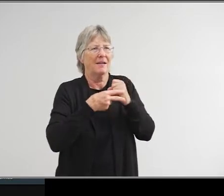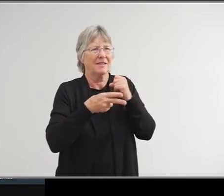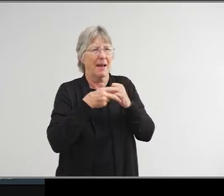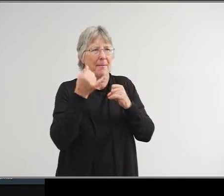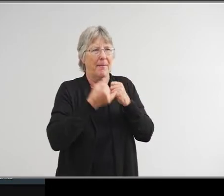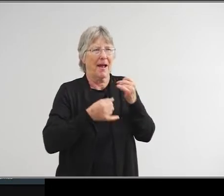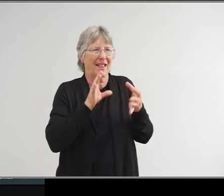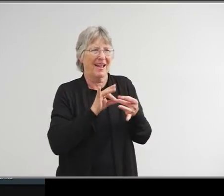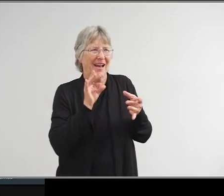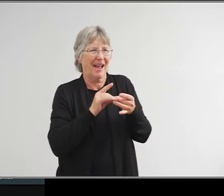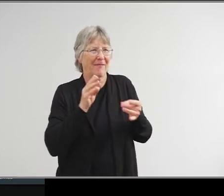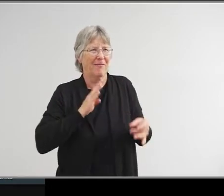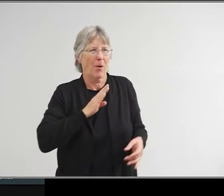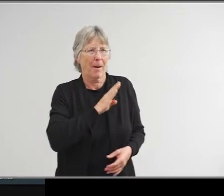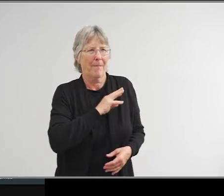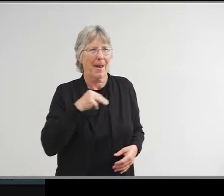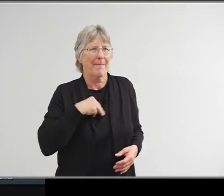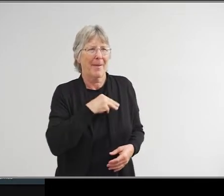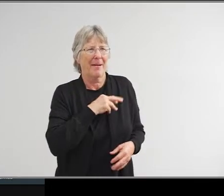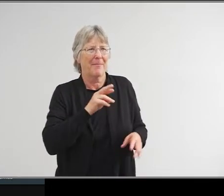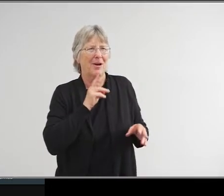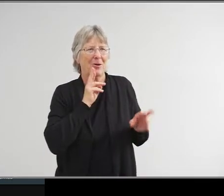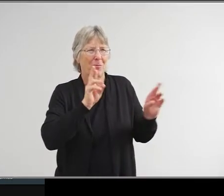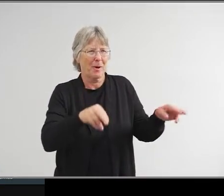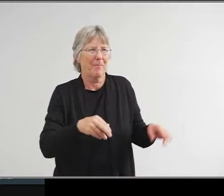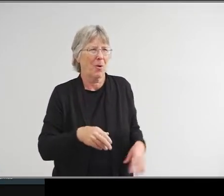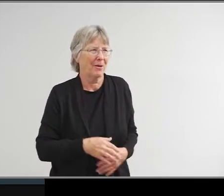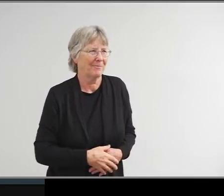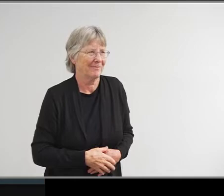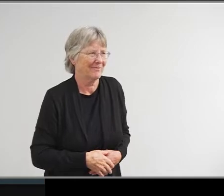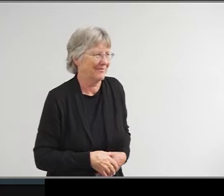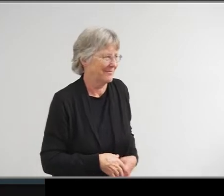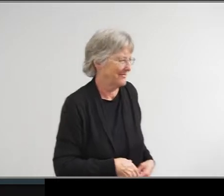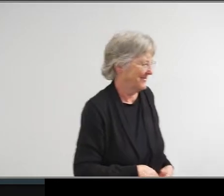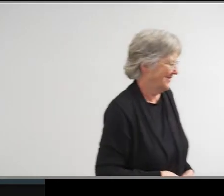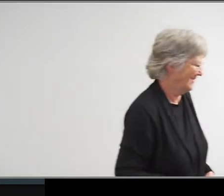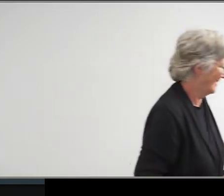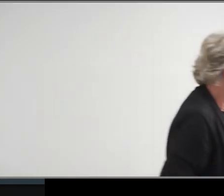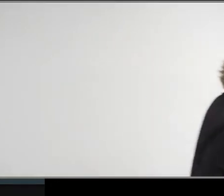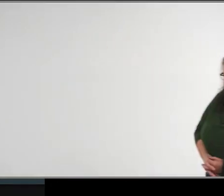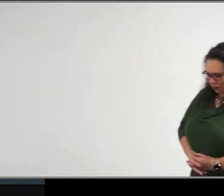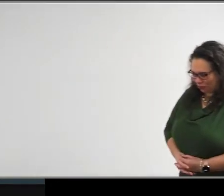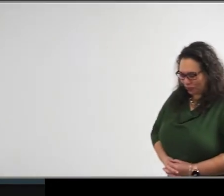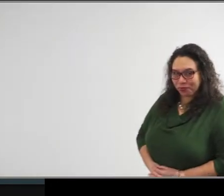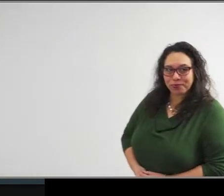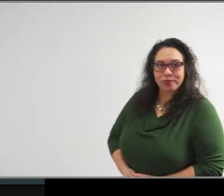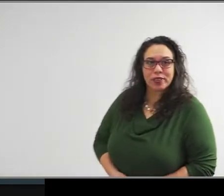for my board member report, madam president. Dr. Benitez, before we go to other questions